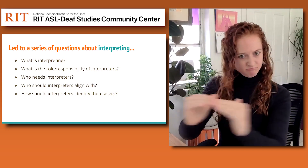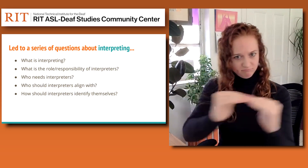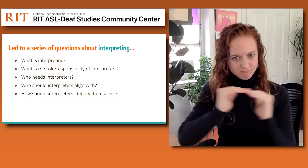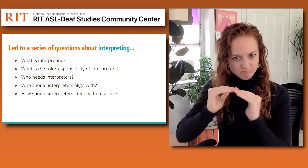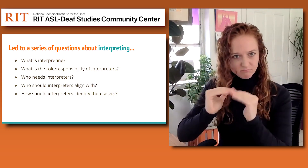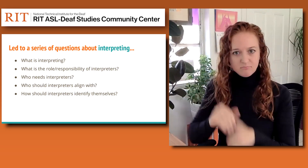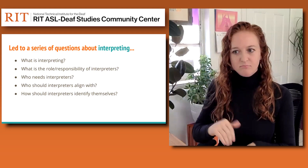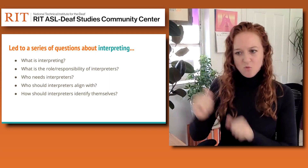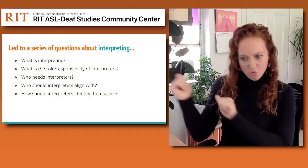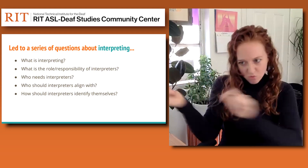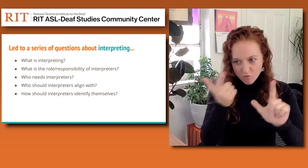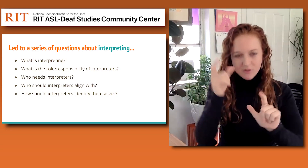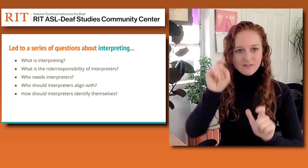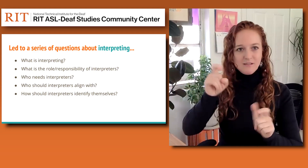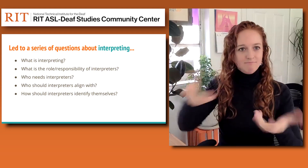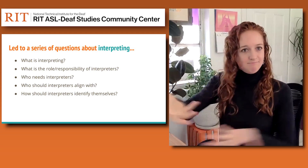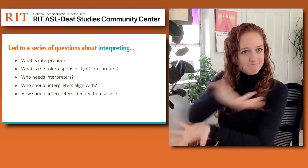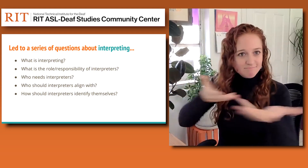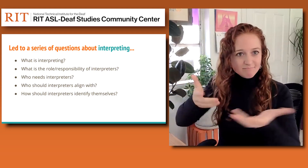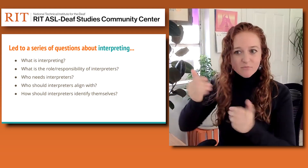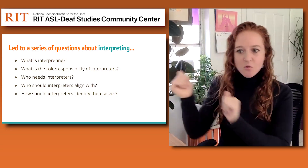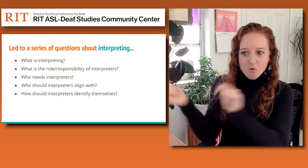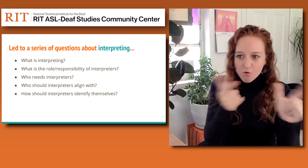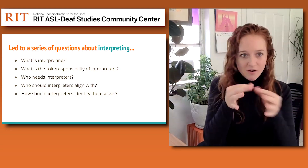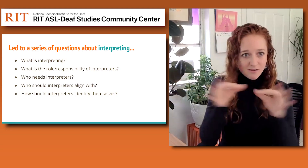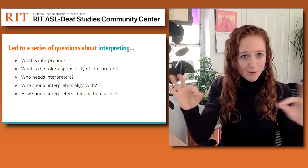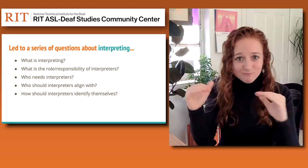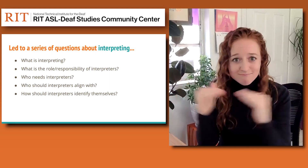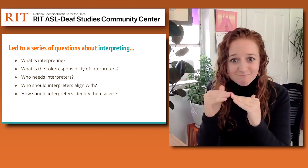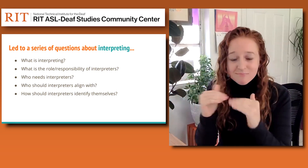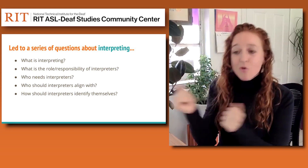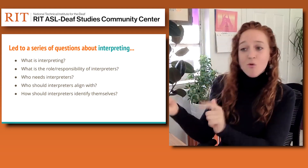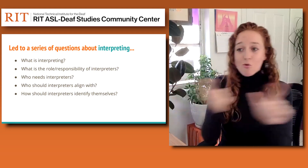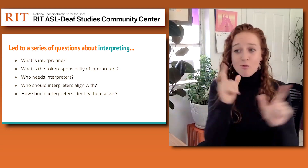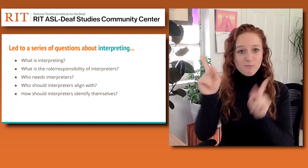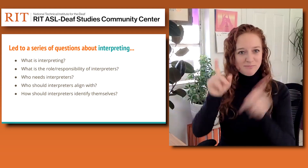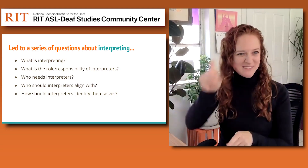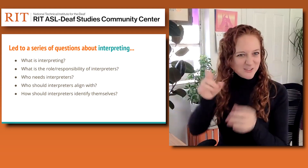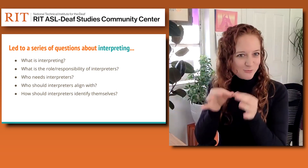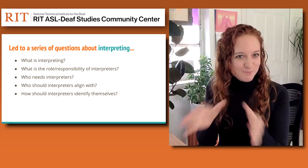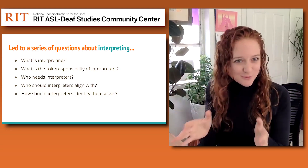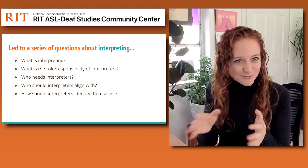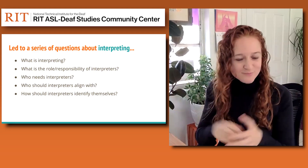Everyone is equal, all languages are equal, and communication can happen,